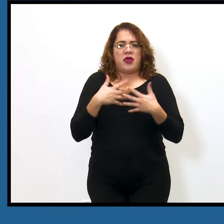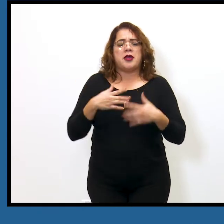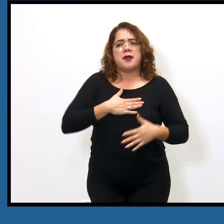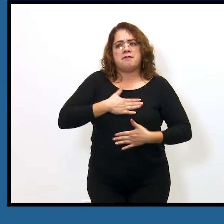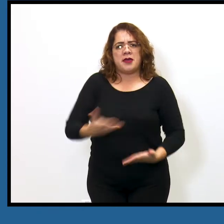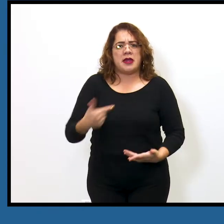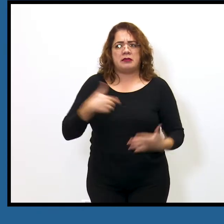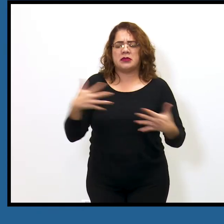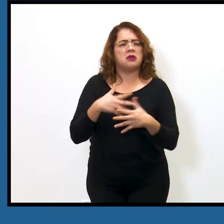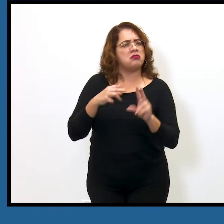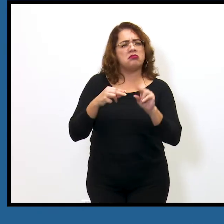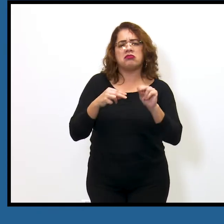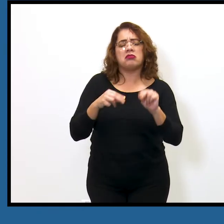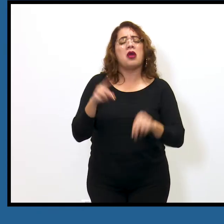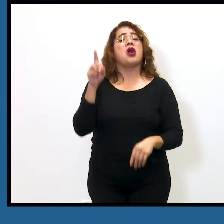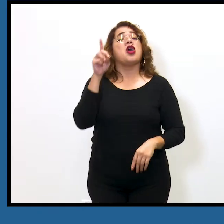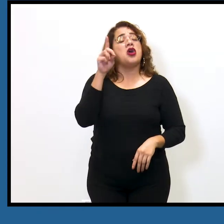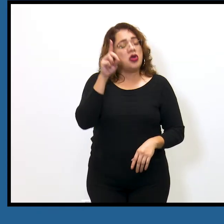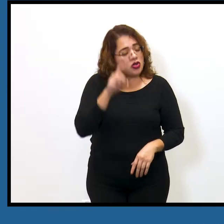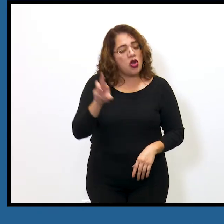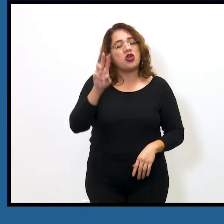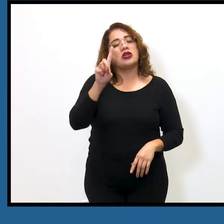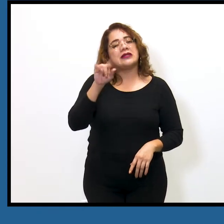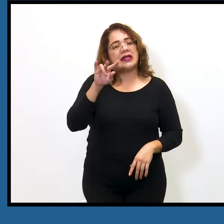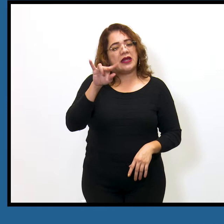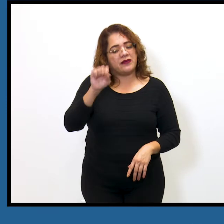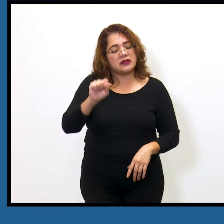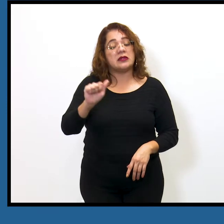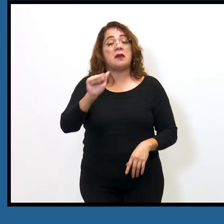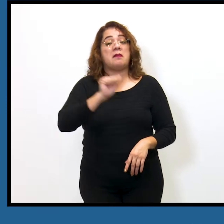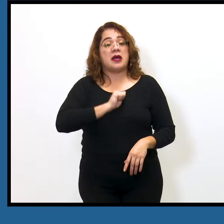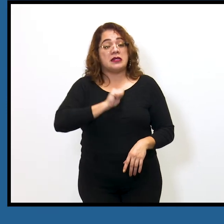myself, the public health and medical professionals across the globe have looked at